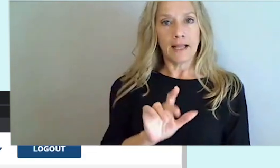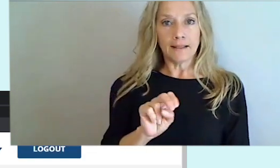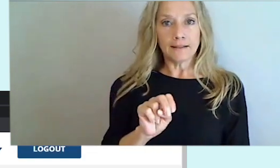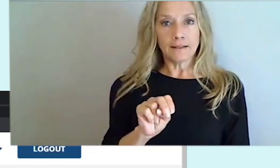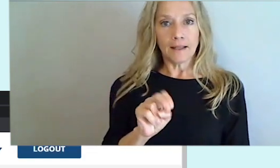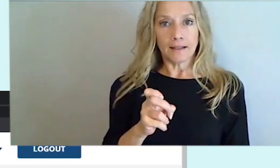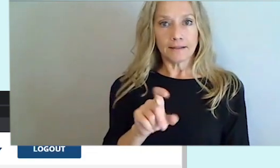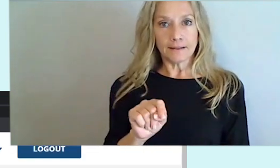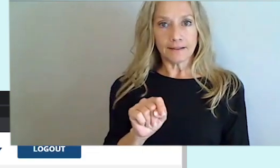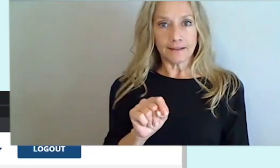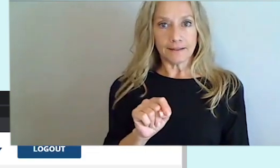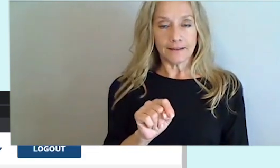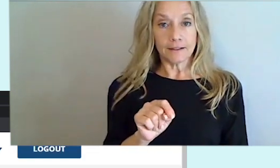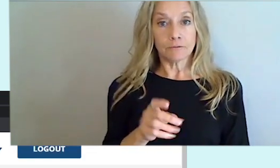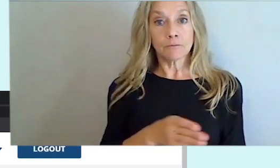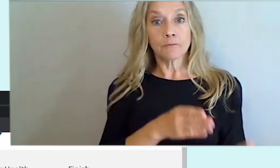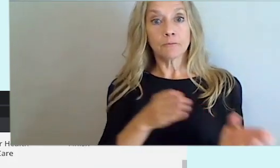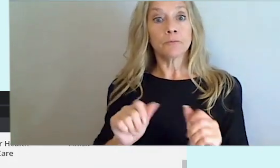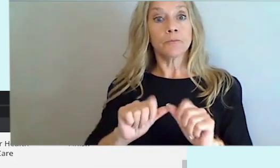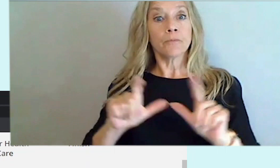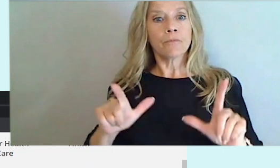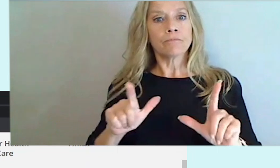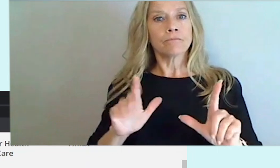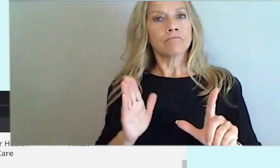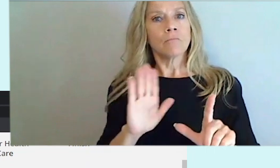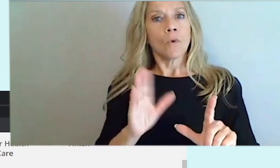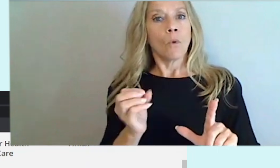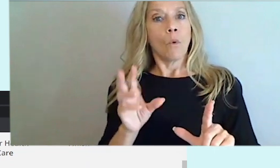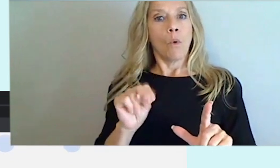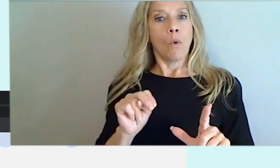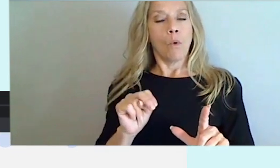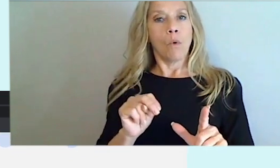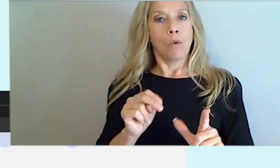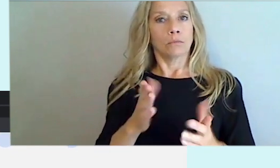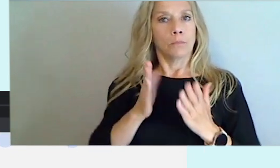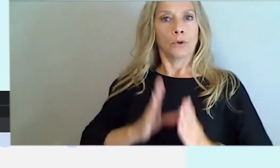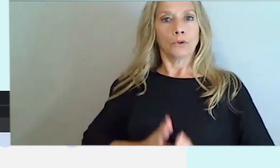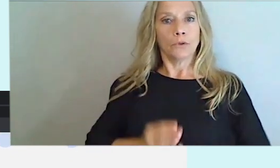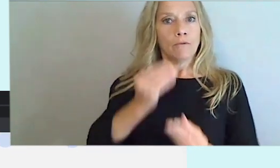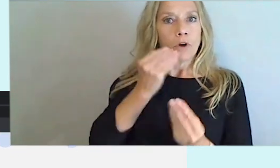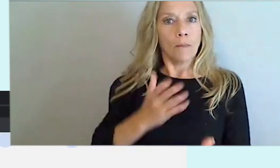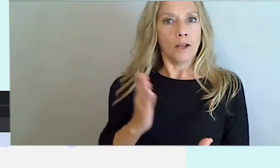That is all the personal information on file for the first person in this member's household.